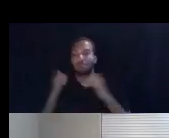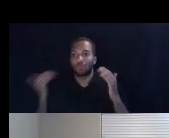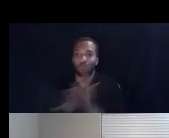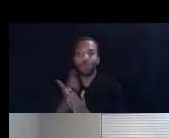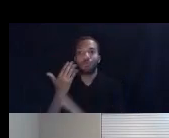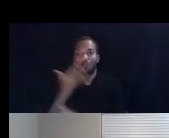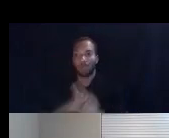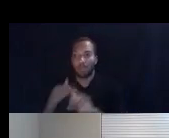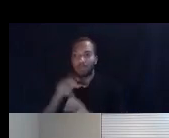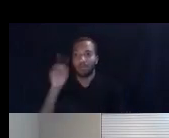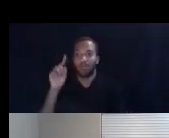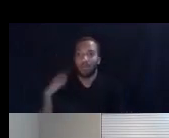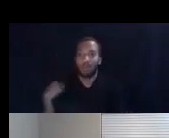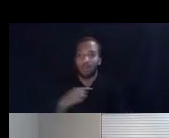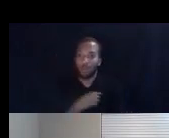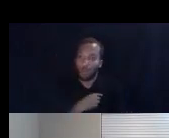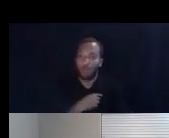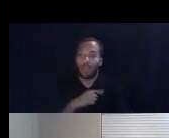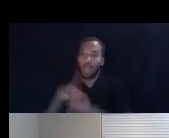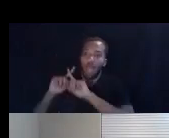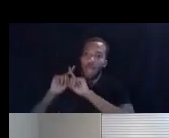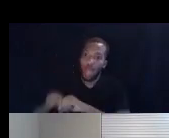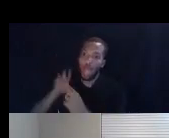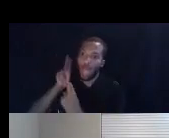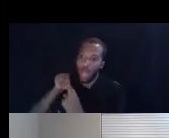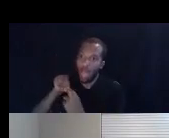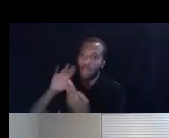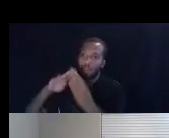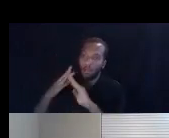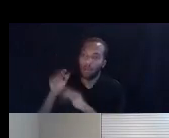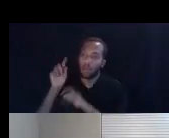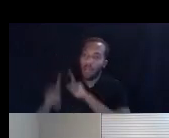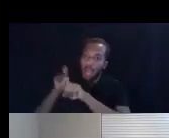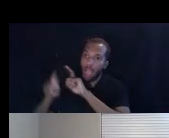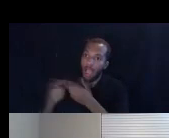where we tax and continue asking community based partners to engage and partner.